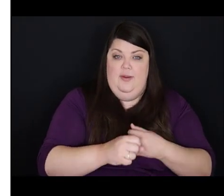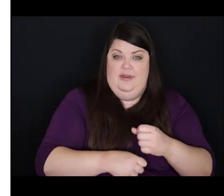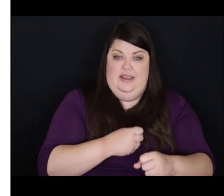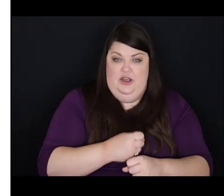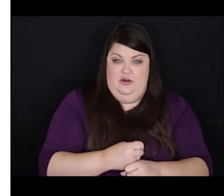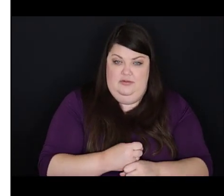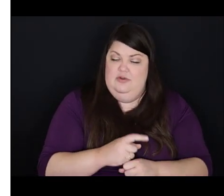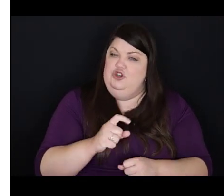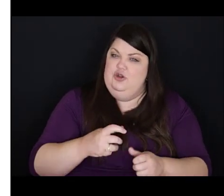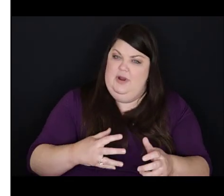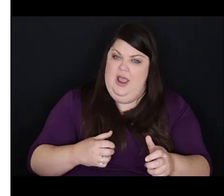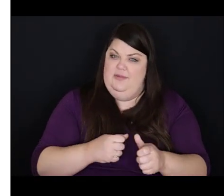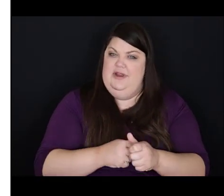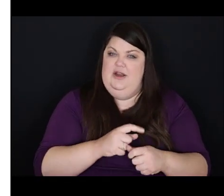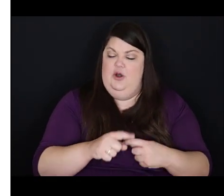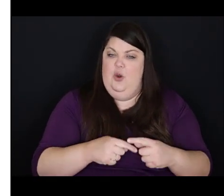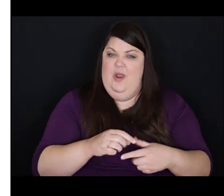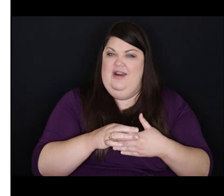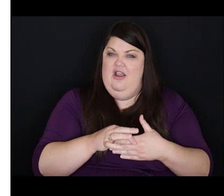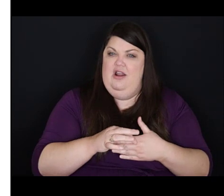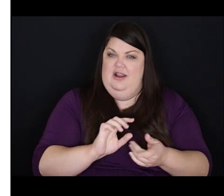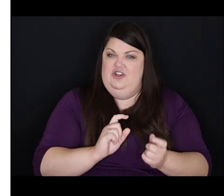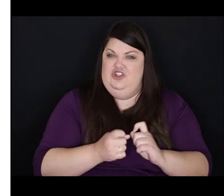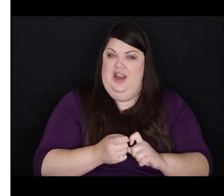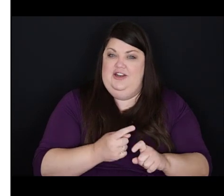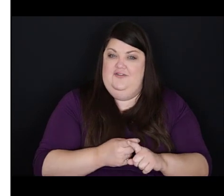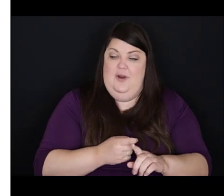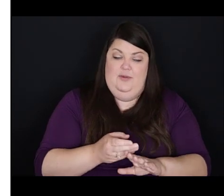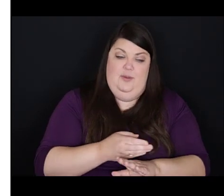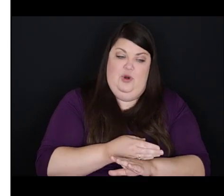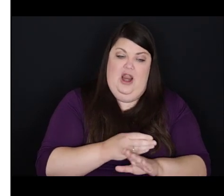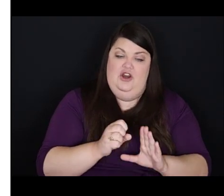should be updated when content has changed from the prior State Plan.